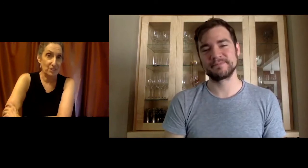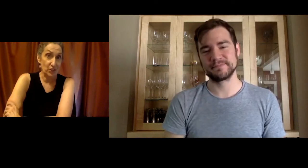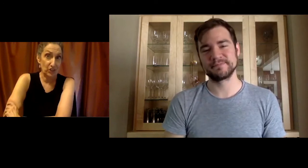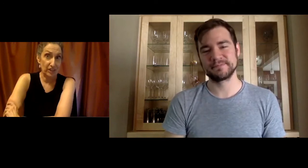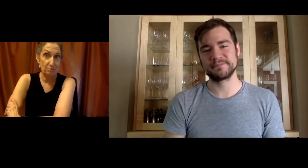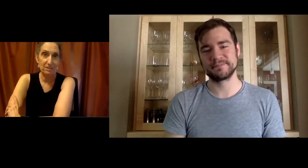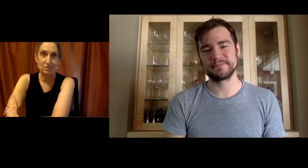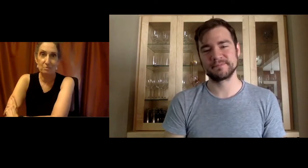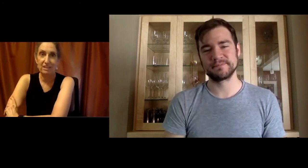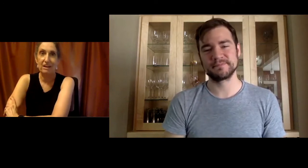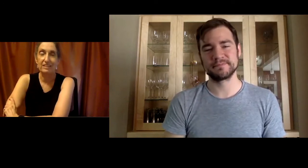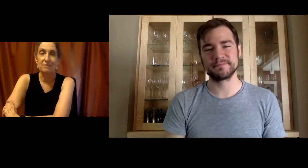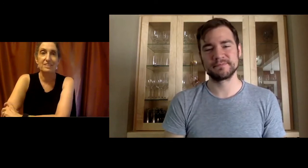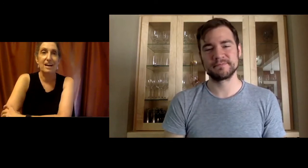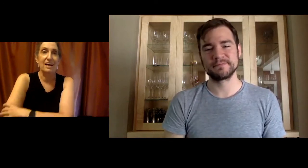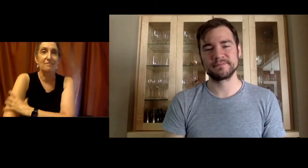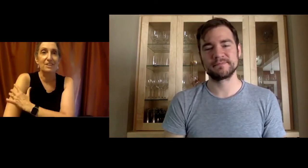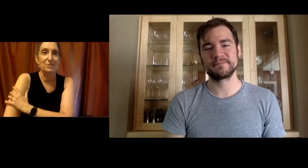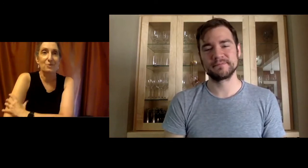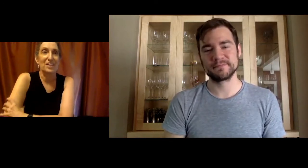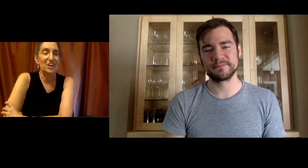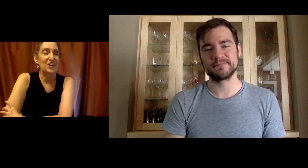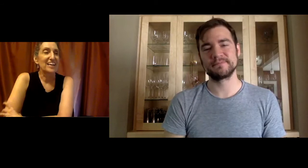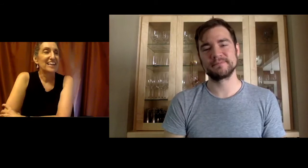that you're here because, oh my God, they would die if they knew you were here.